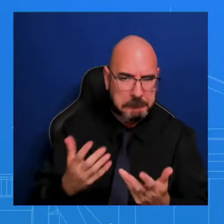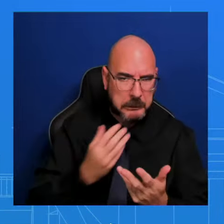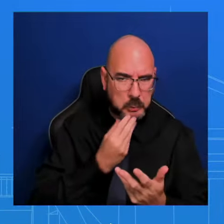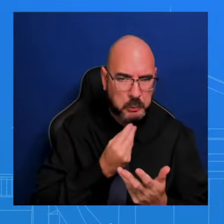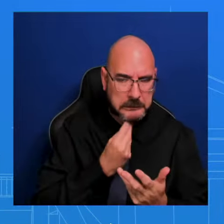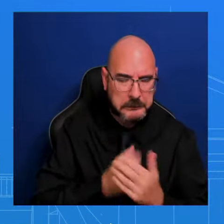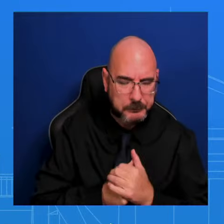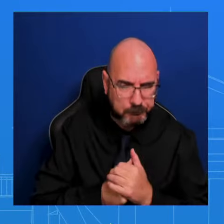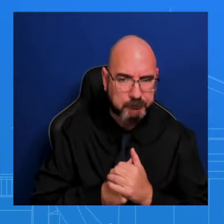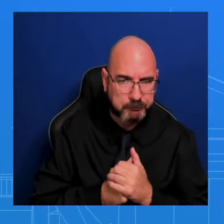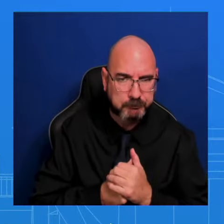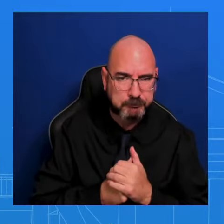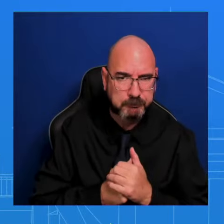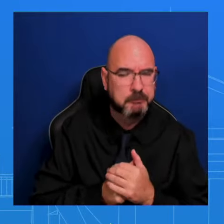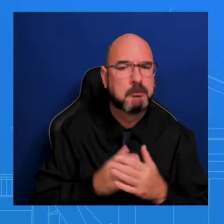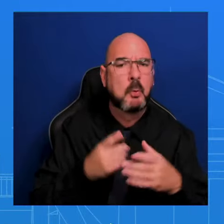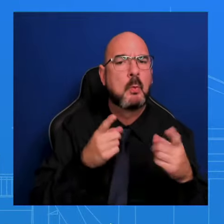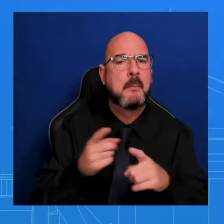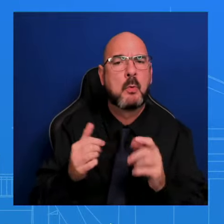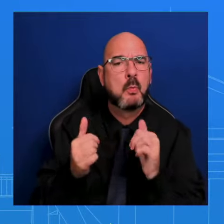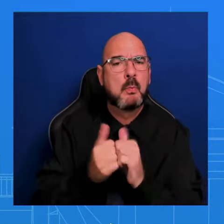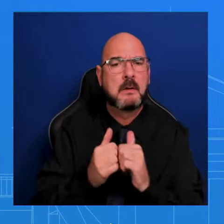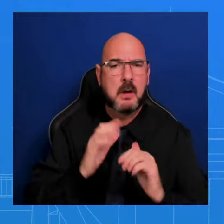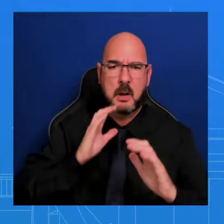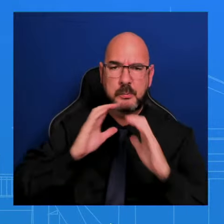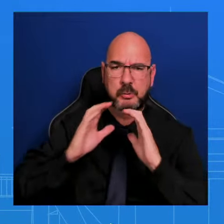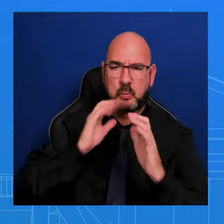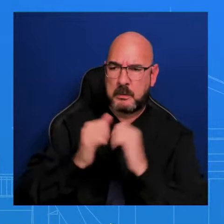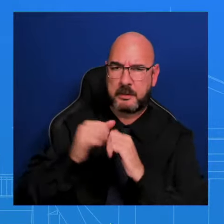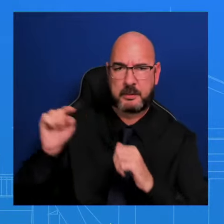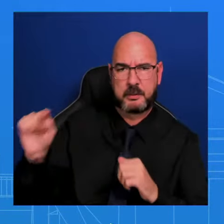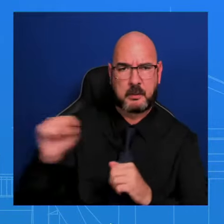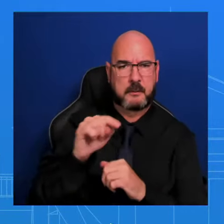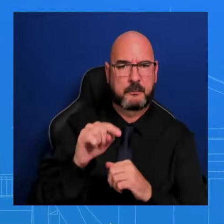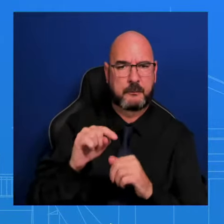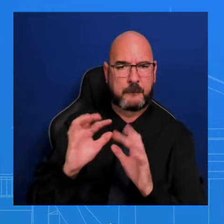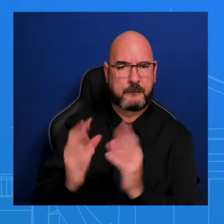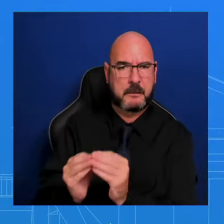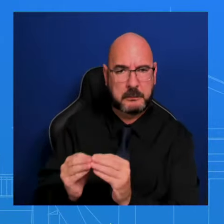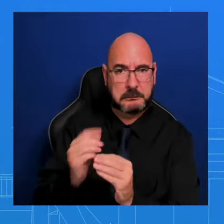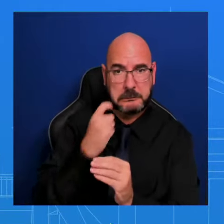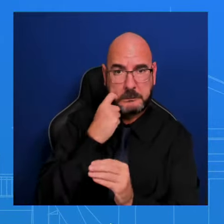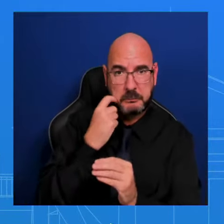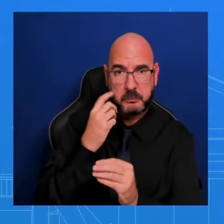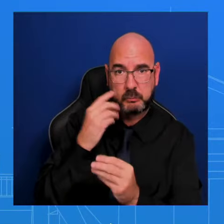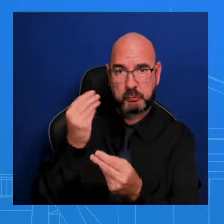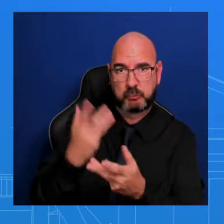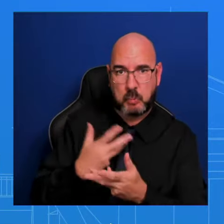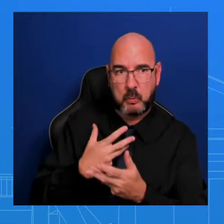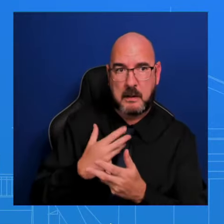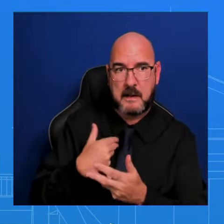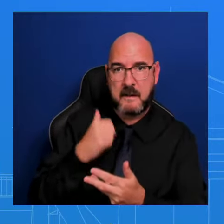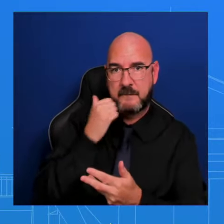We're told that there has been daily communication. Ms. Jean-Pierre: Yeah, I don't have anything to read out to you on -- on any further conversations.